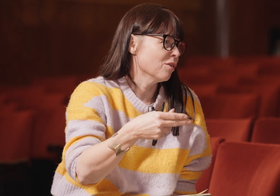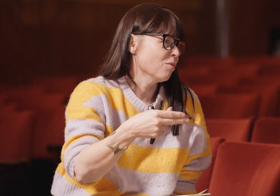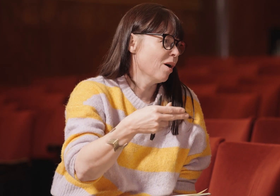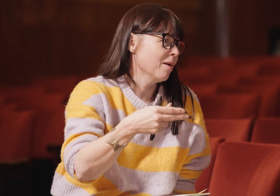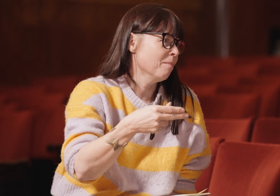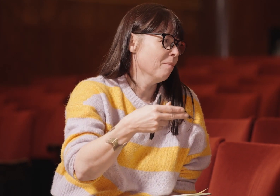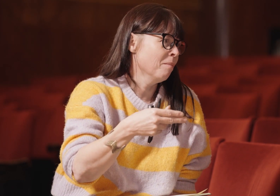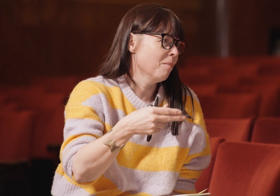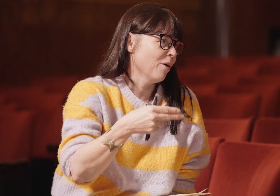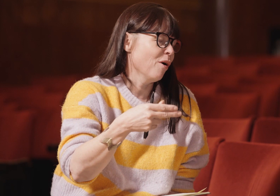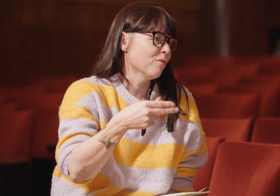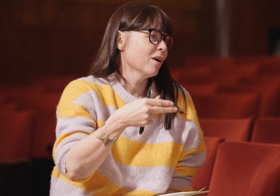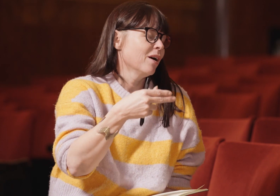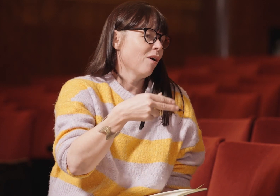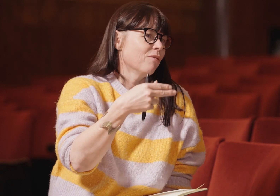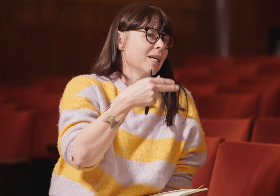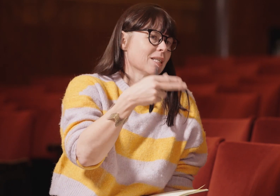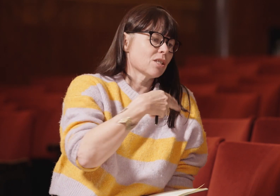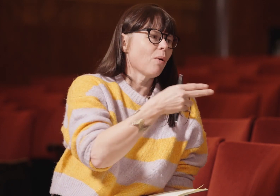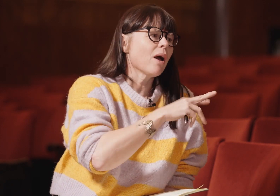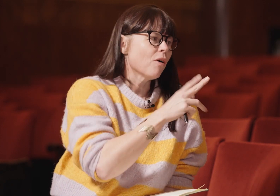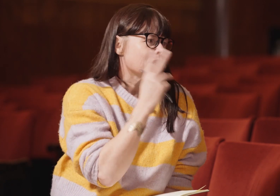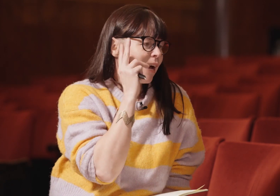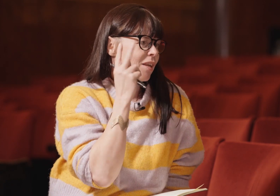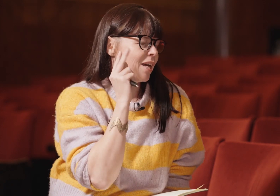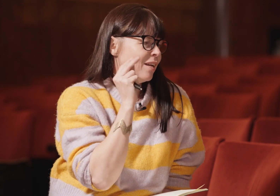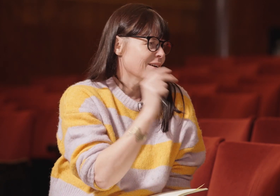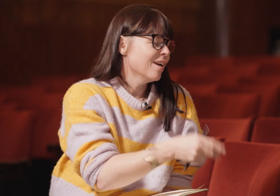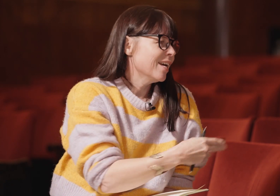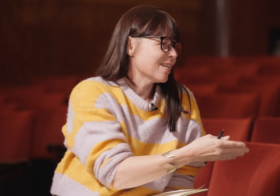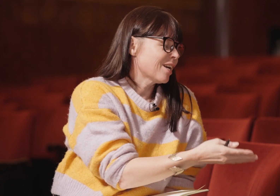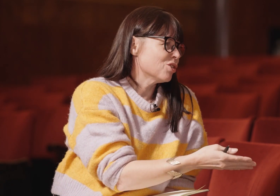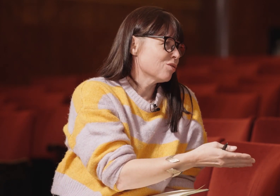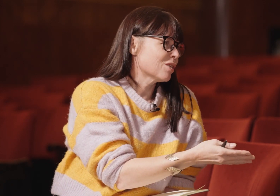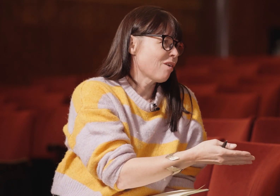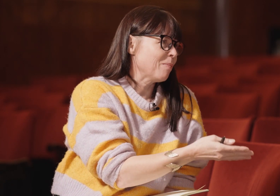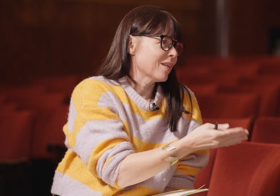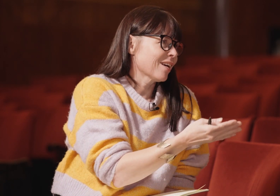of leading. So I often have that inner... exactly as you are describing,